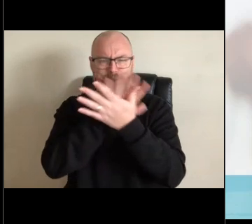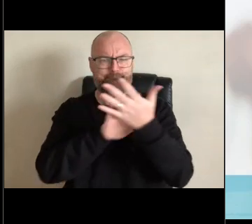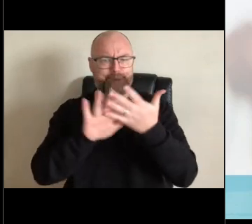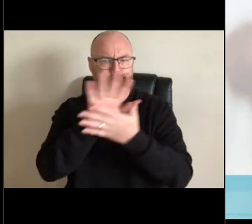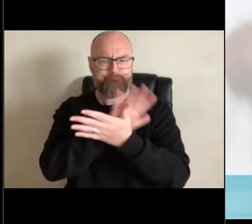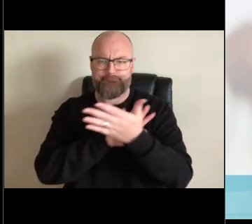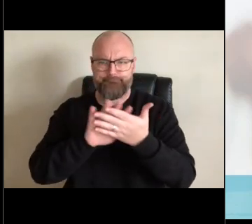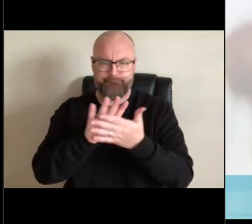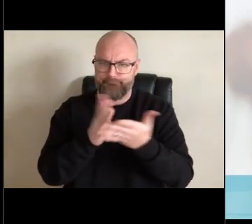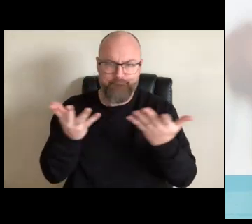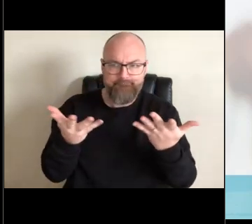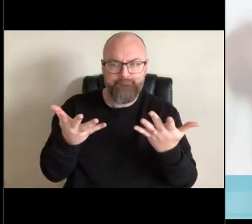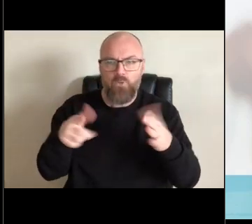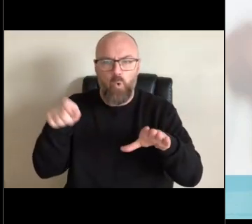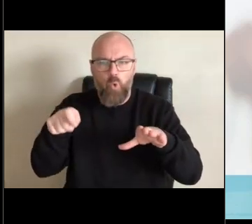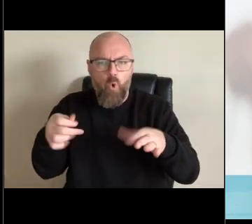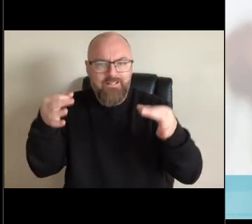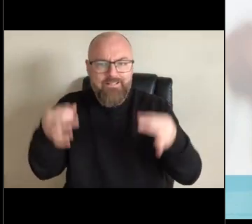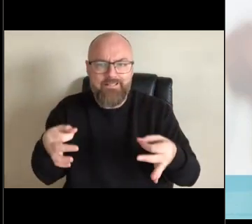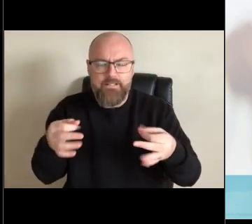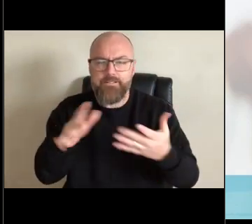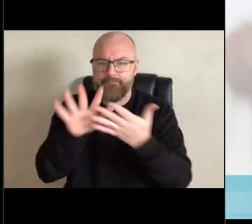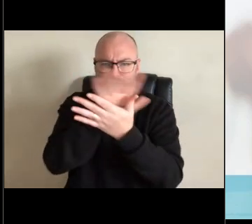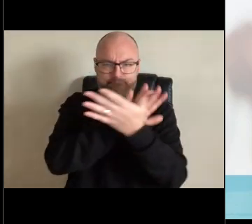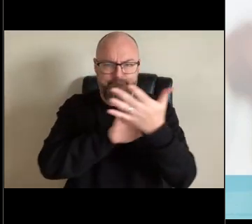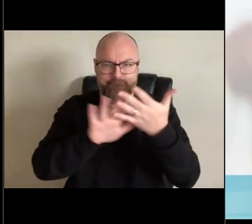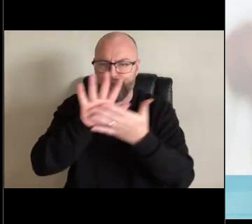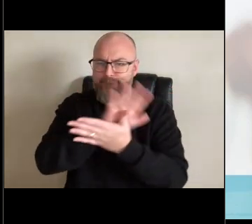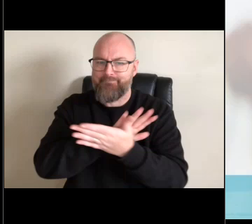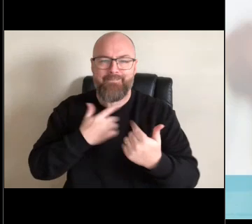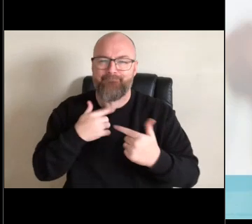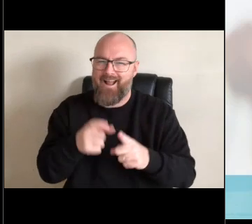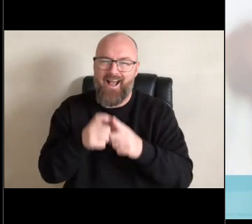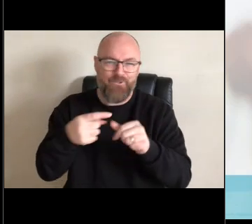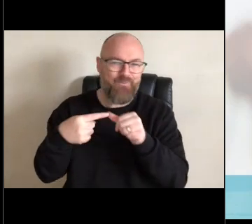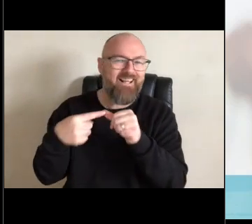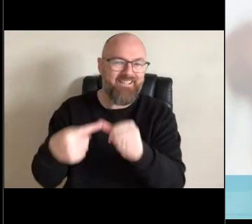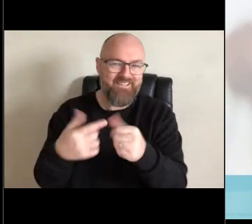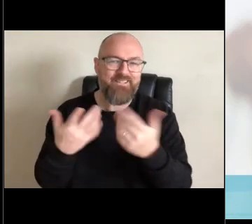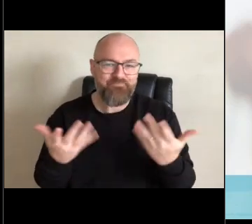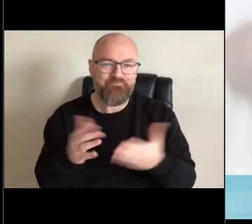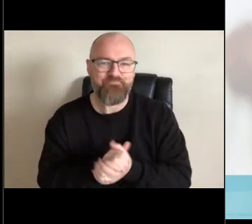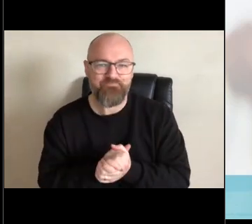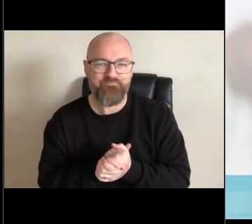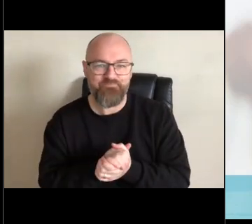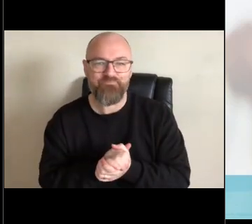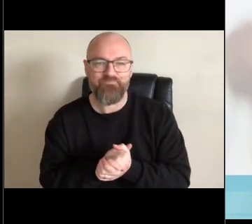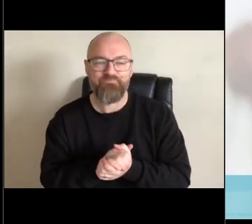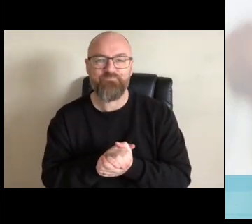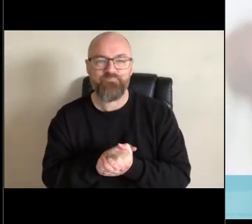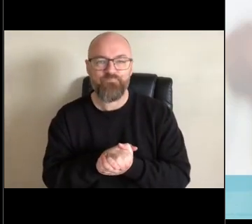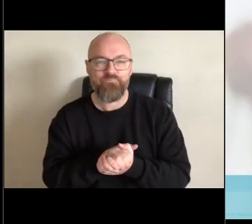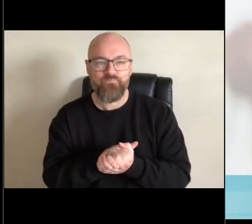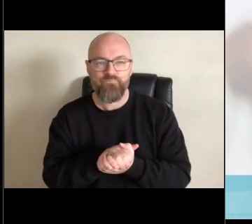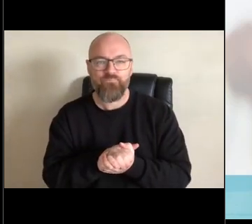eventually so it's a kind of difficult question to properly answer I'm sorry but um each of the